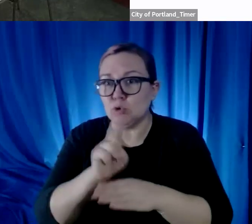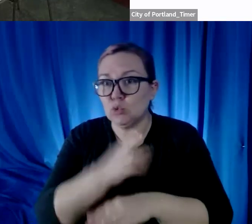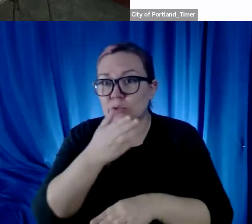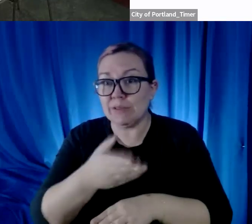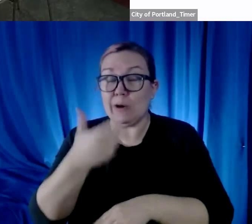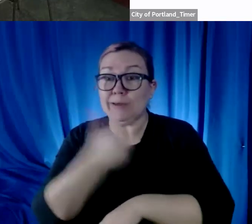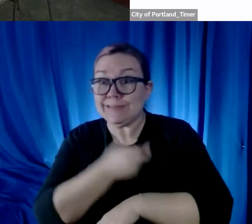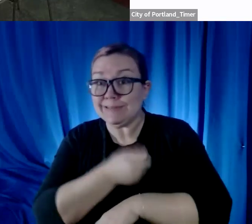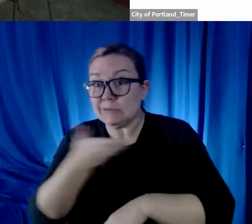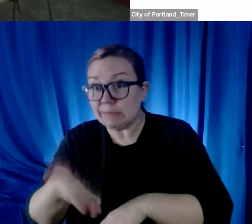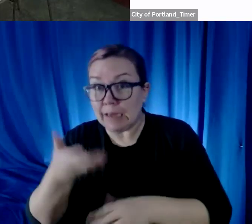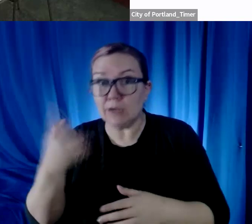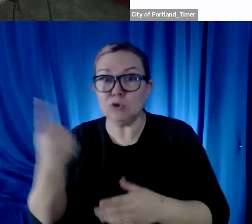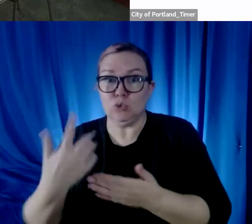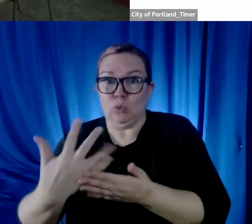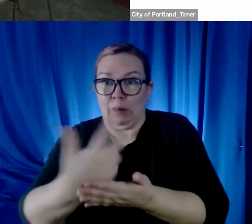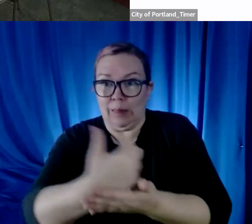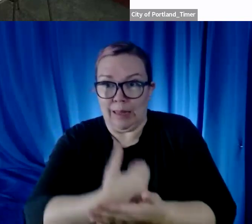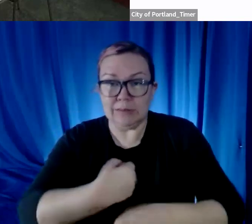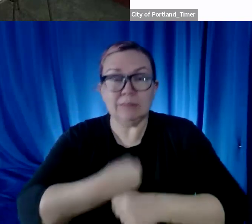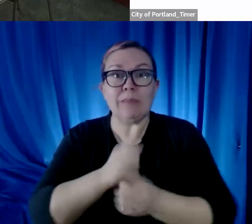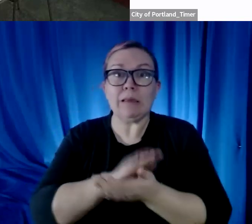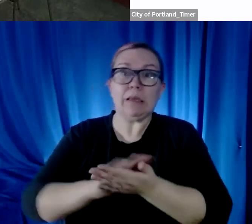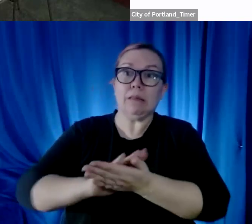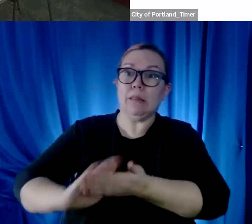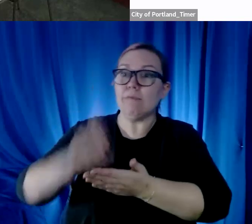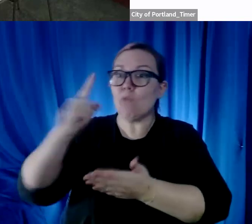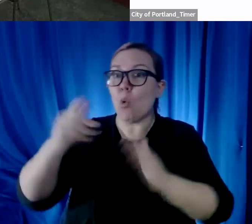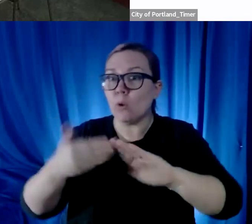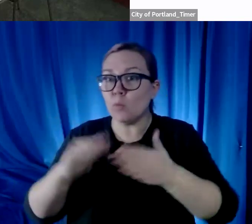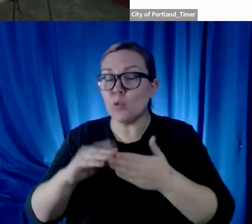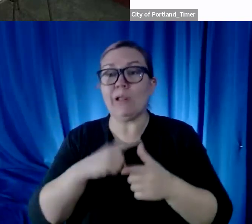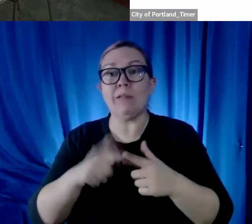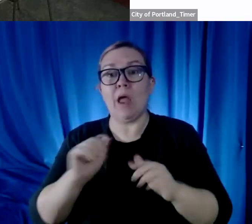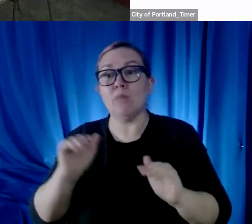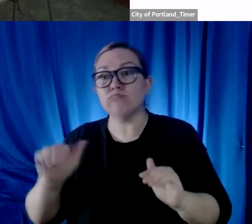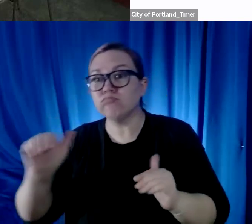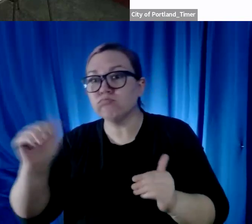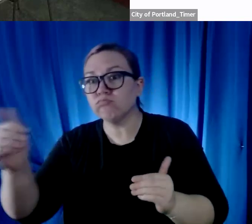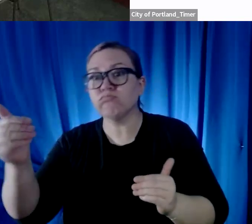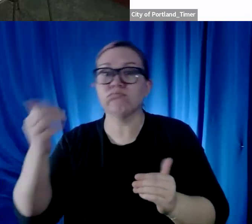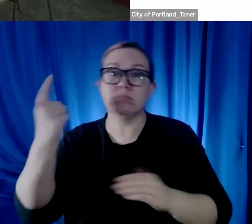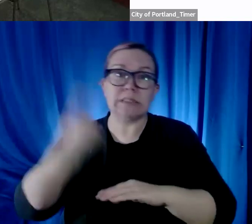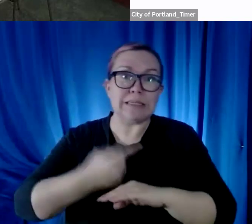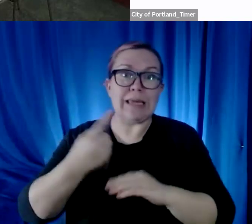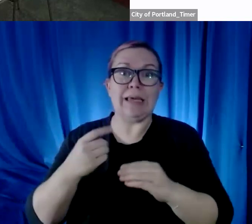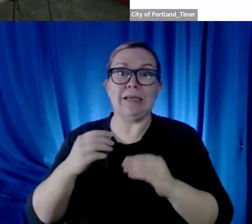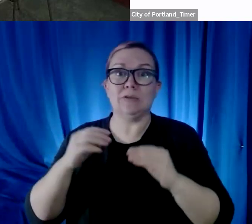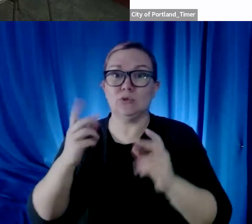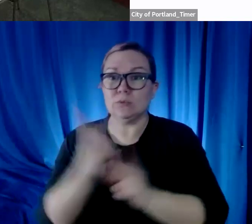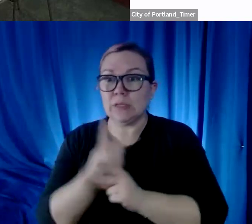Just to collect them, make it clean for the community, then we move on throughout the day into more landscaping and caring for our parks in general.